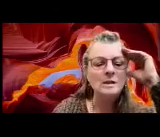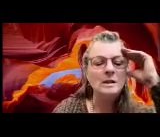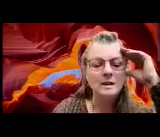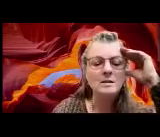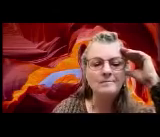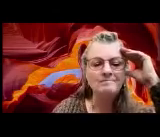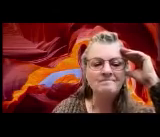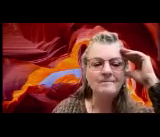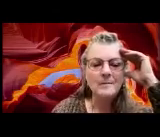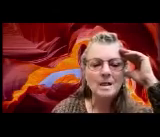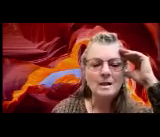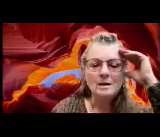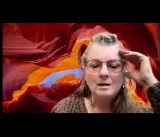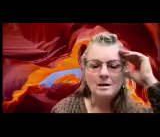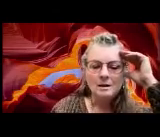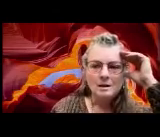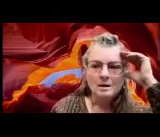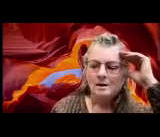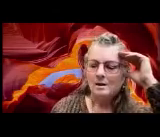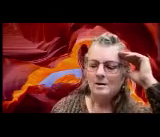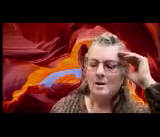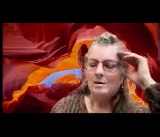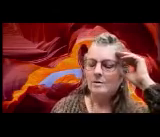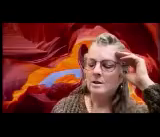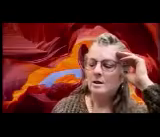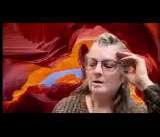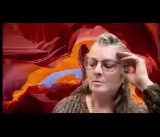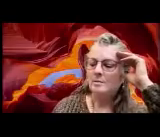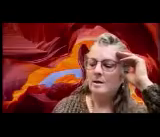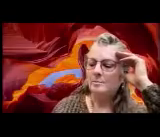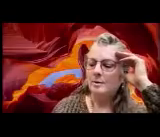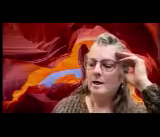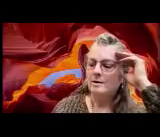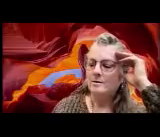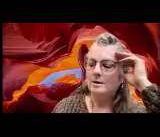late. We're going to talk a little bit about burnout. This